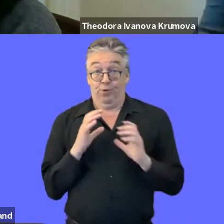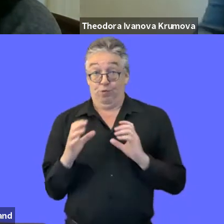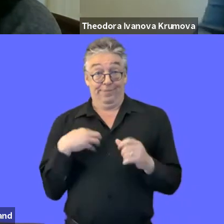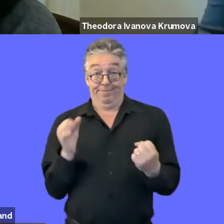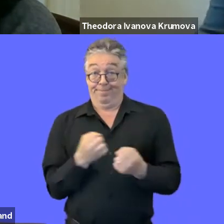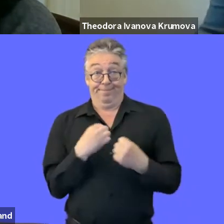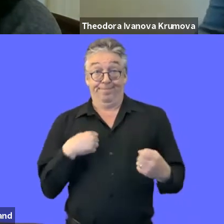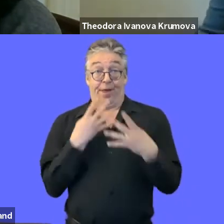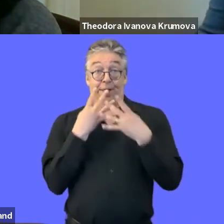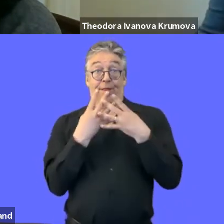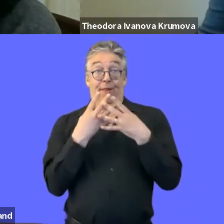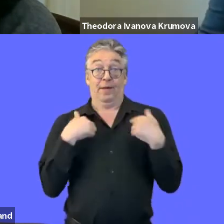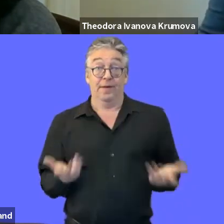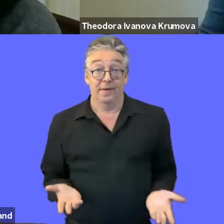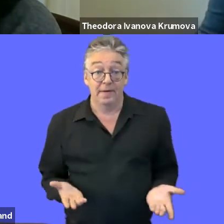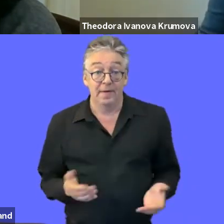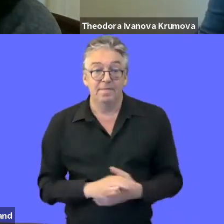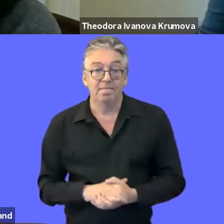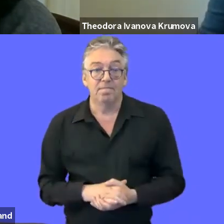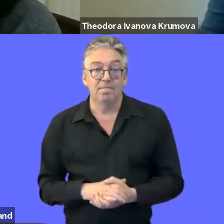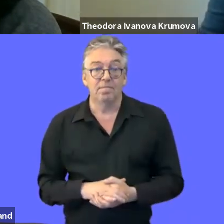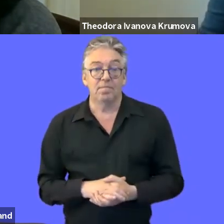Further on, I continue with the registation criteria.